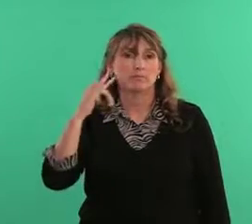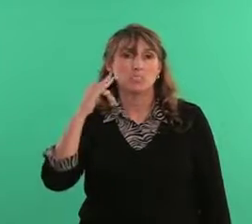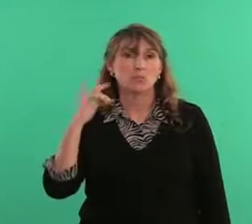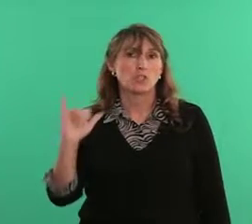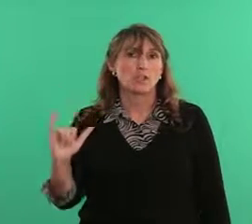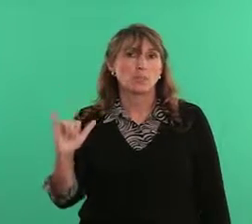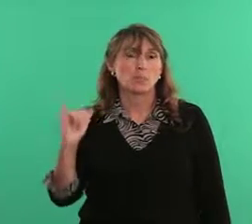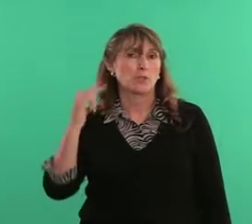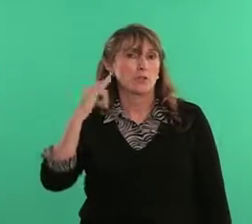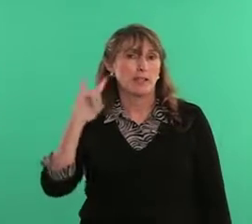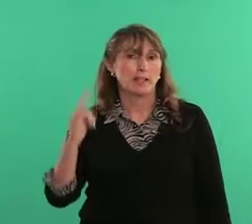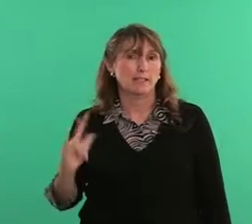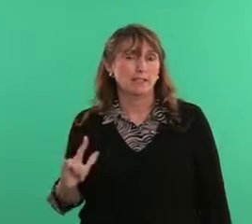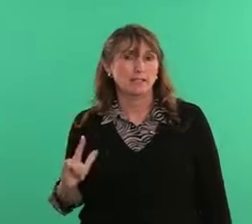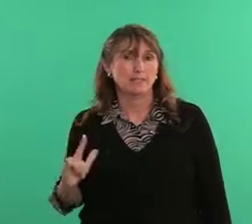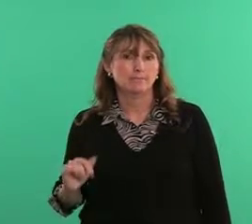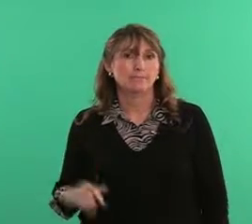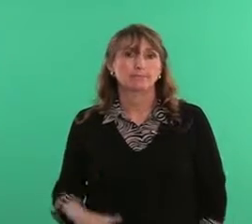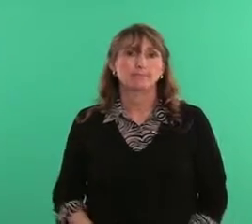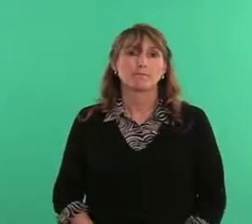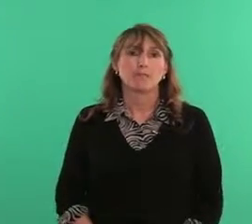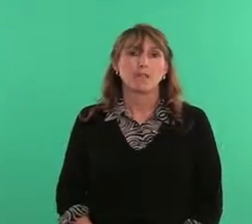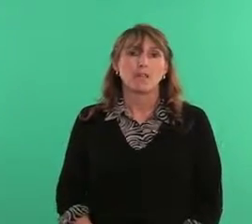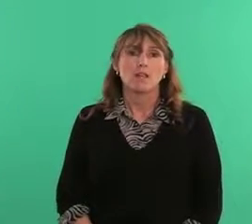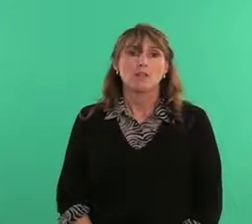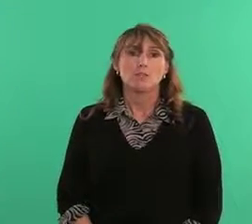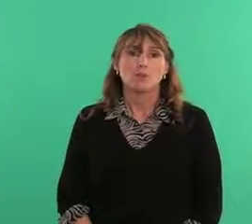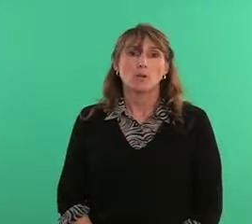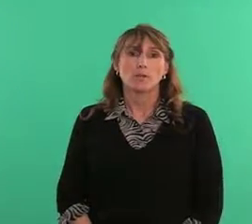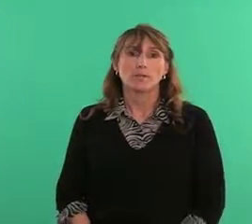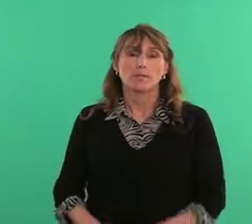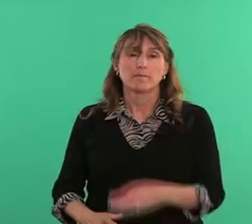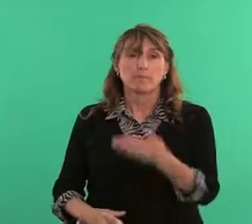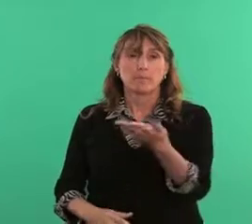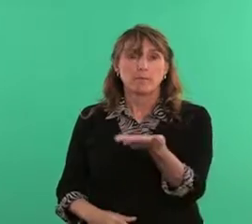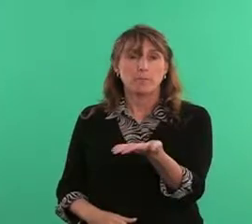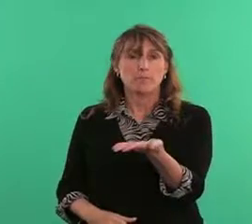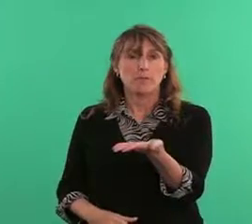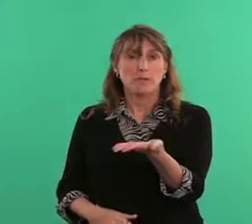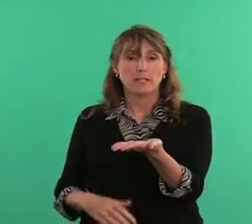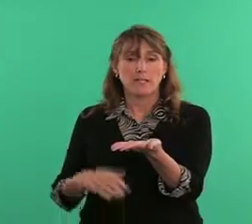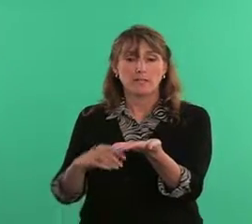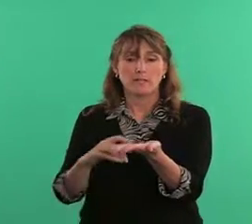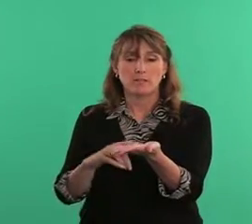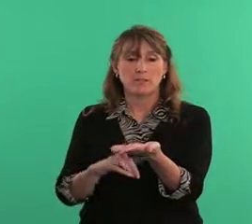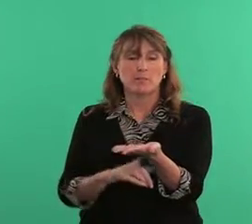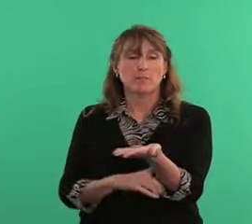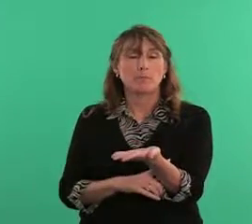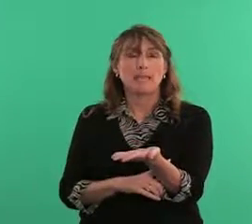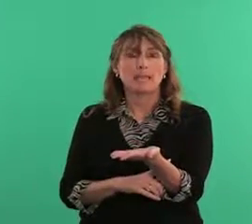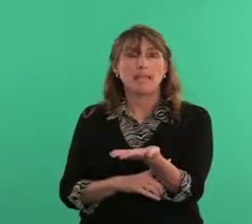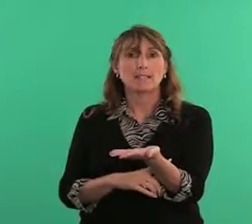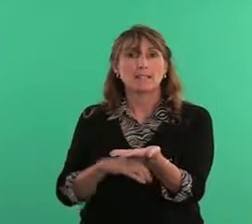just which ever your personality is New York dominant, [uh] base hand